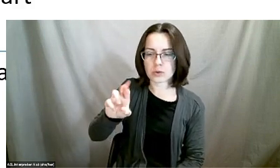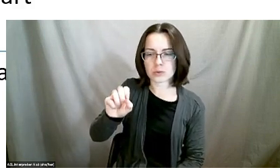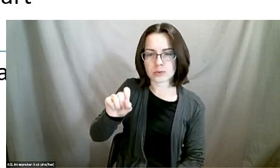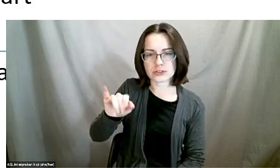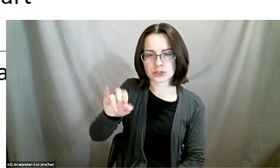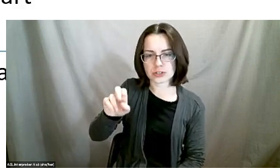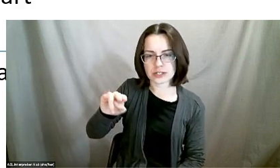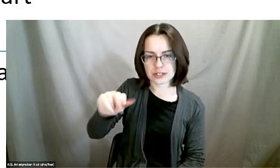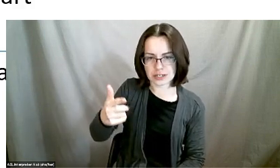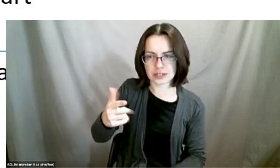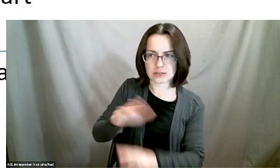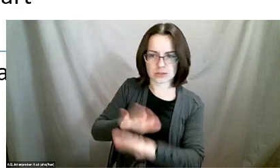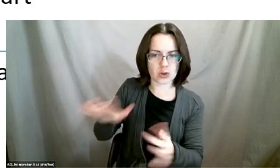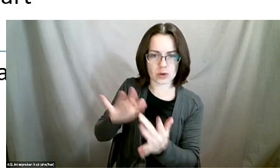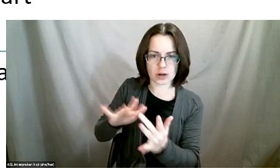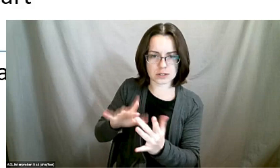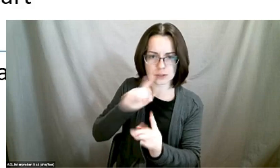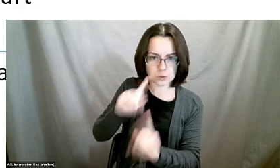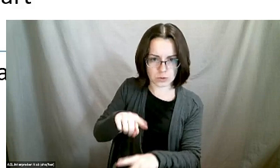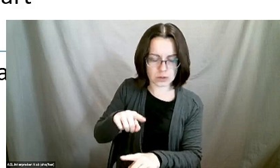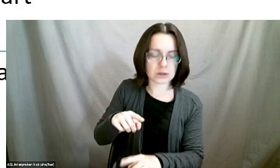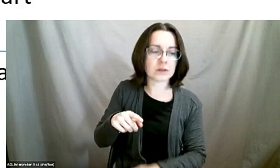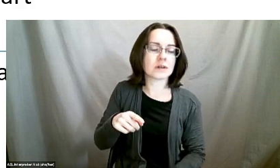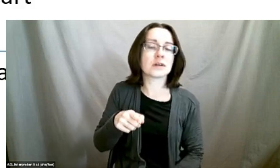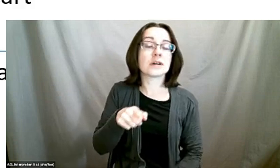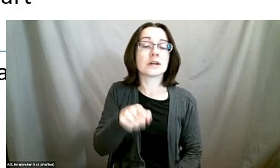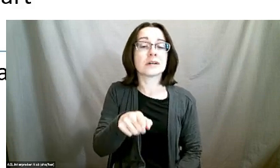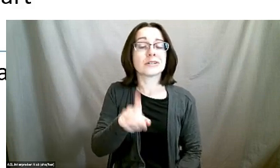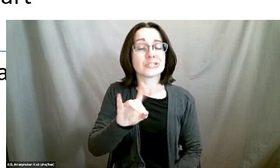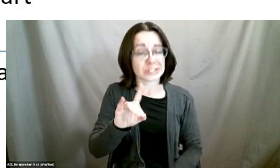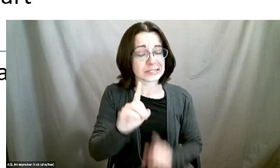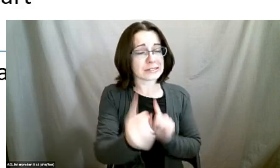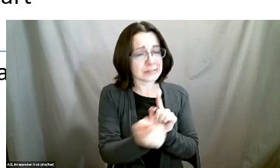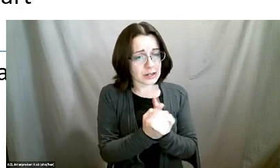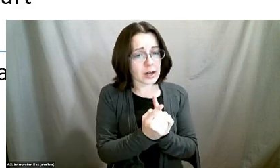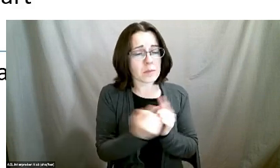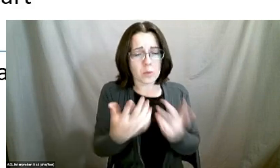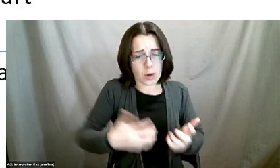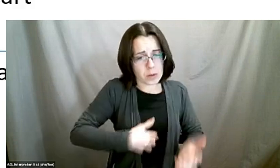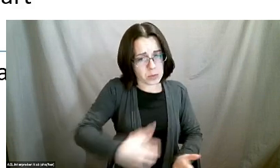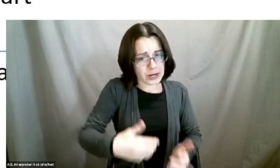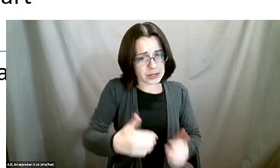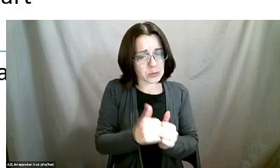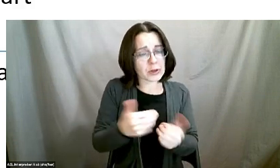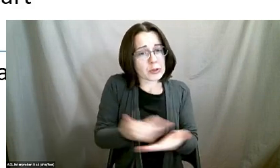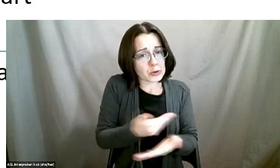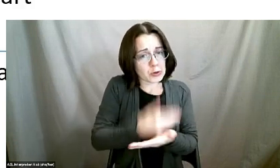she was trying to get pregnant with a new boyfriend, but actually then came with this partner.